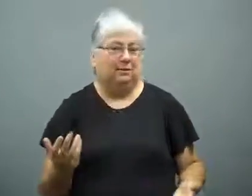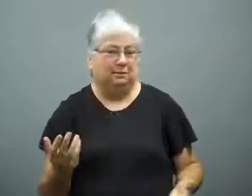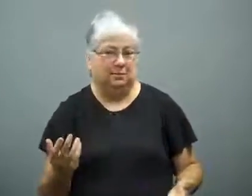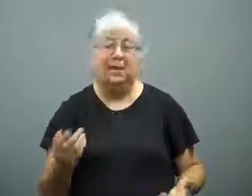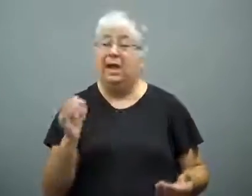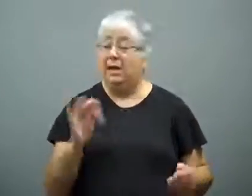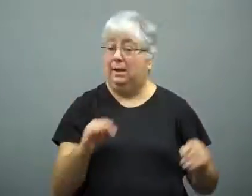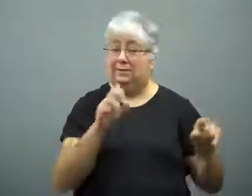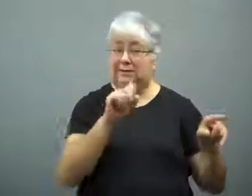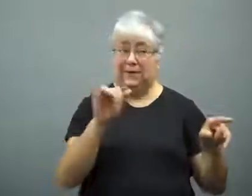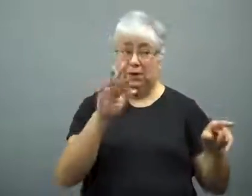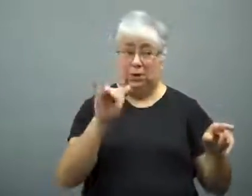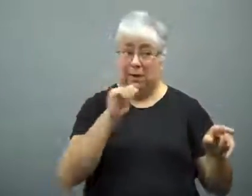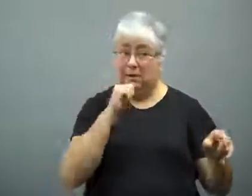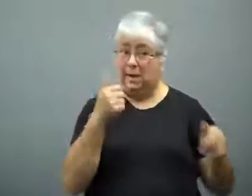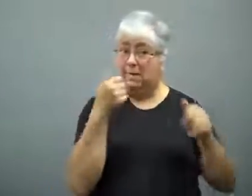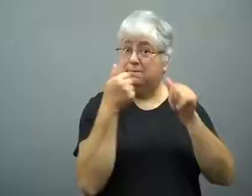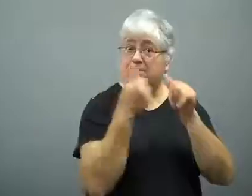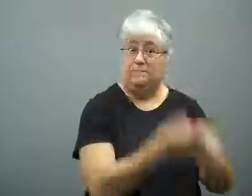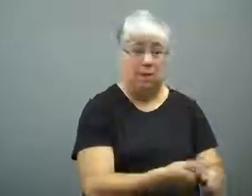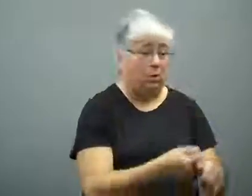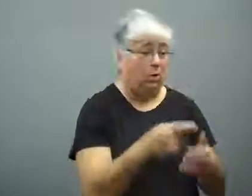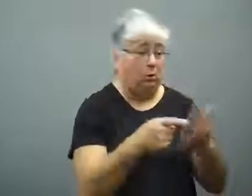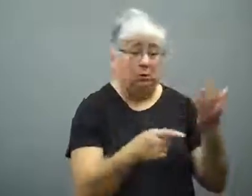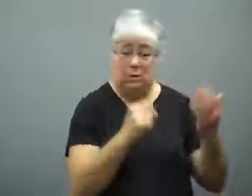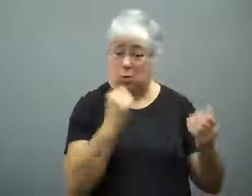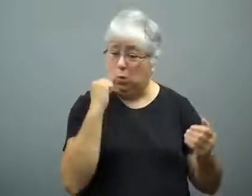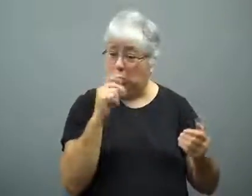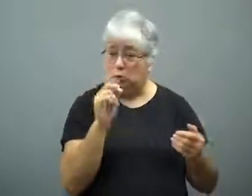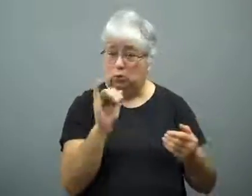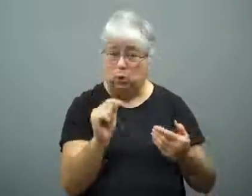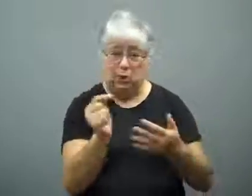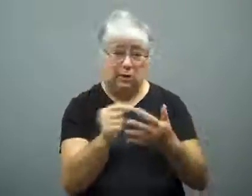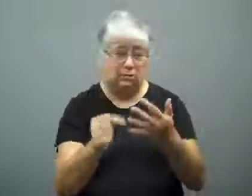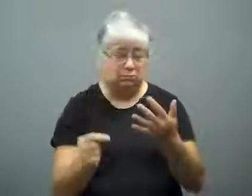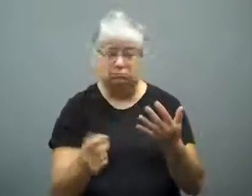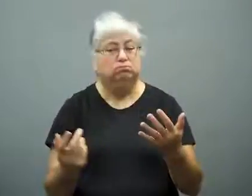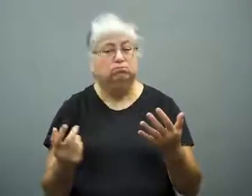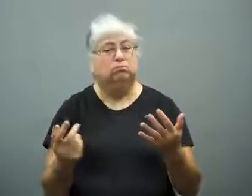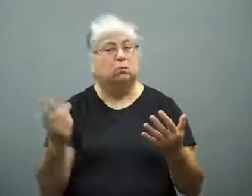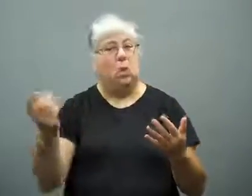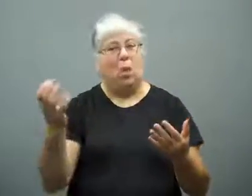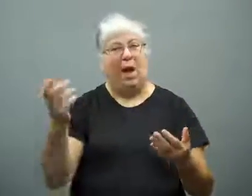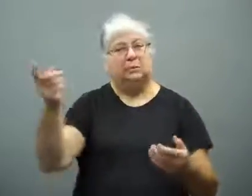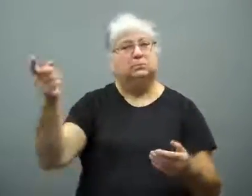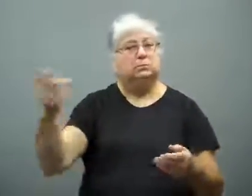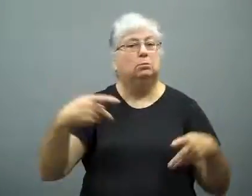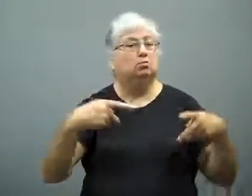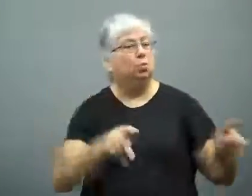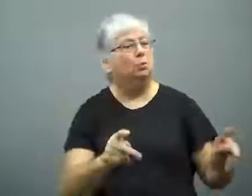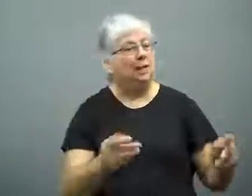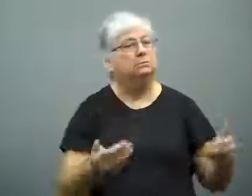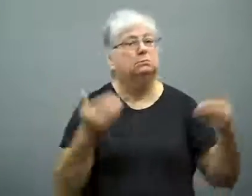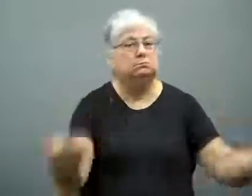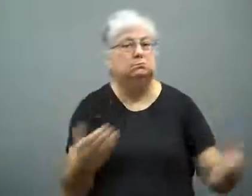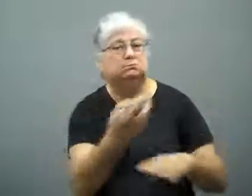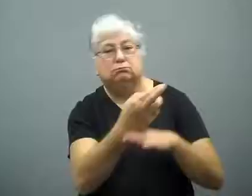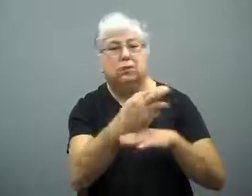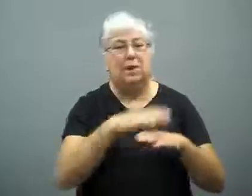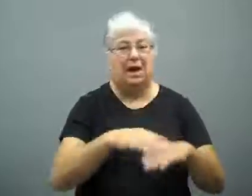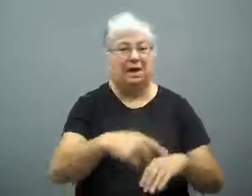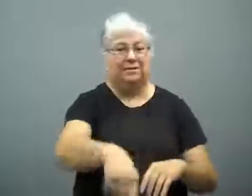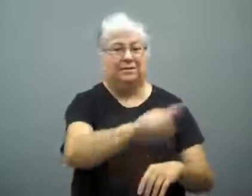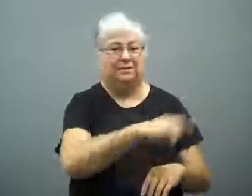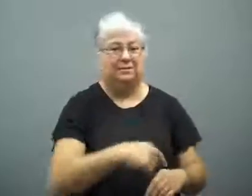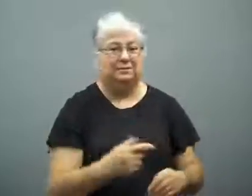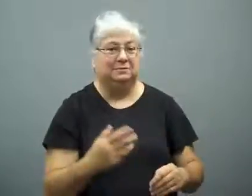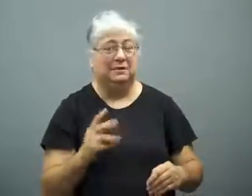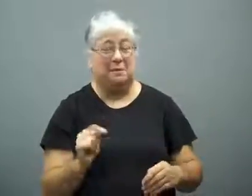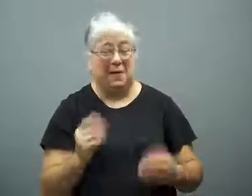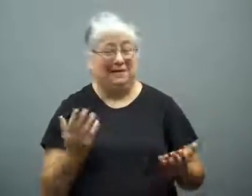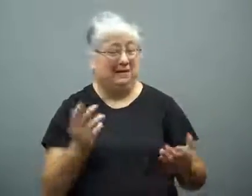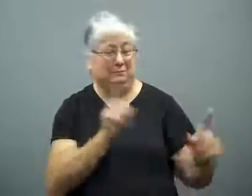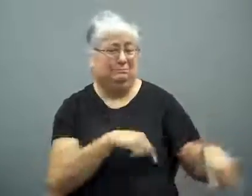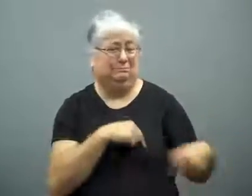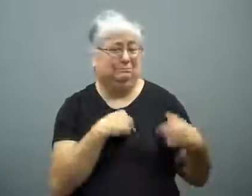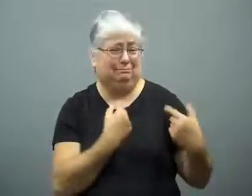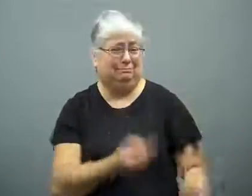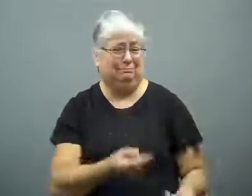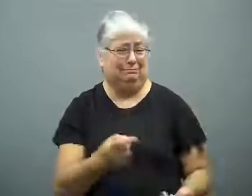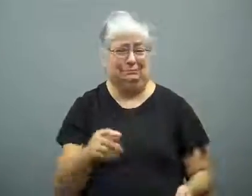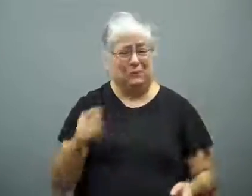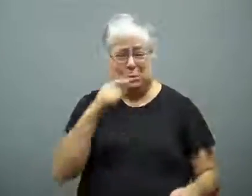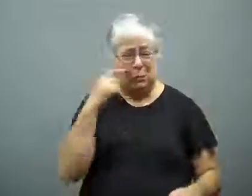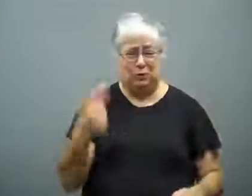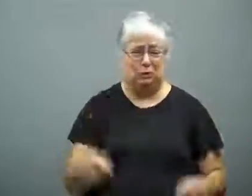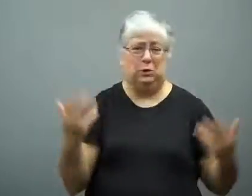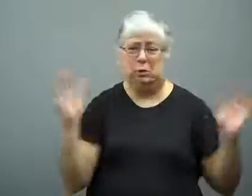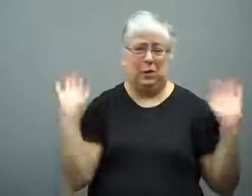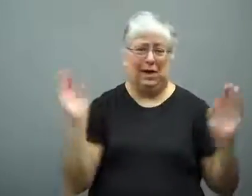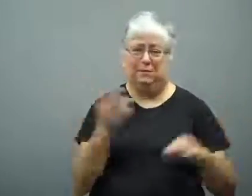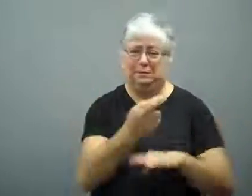If Syria doesn't comply, then the Security Council could authorize the use of force.